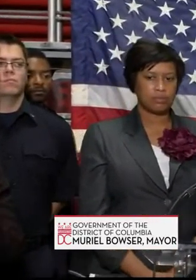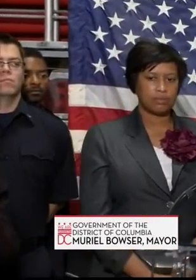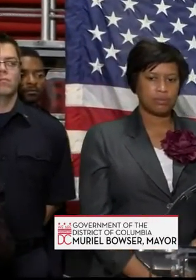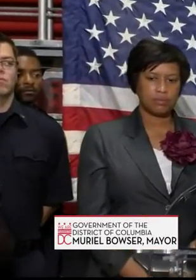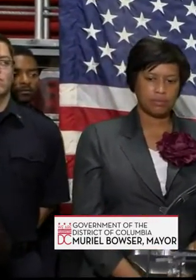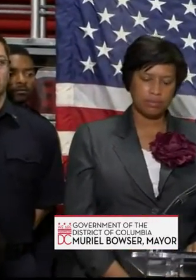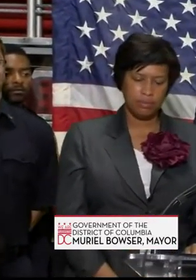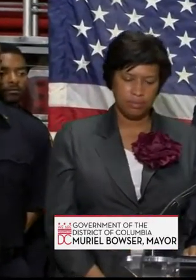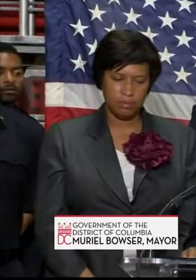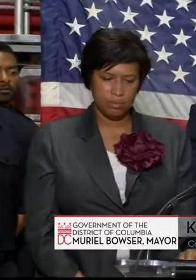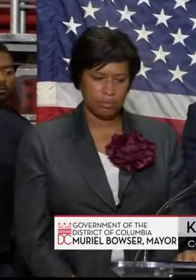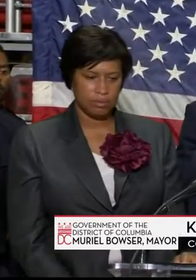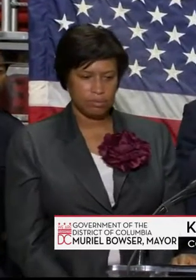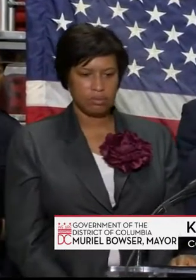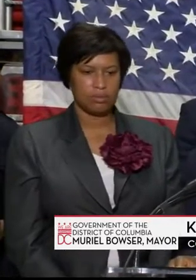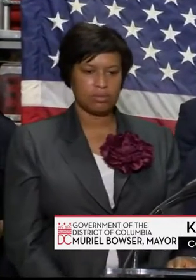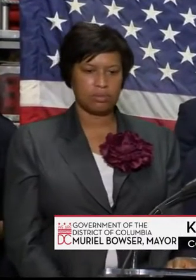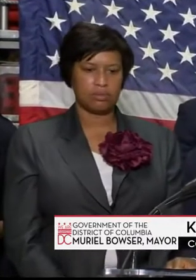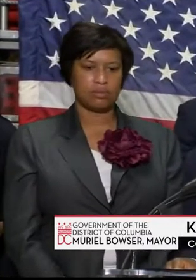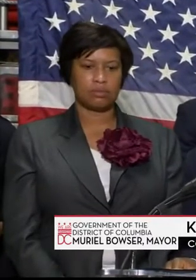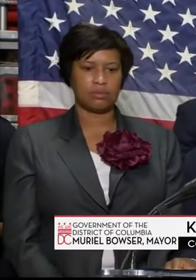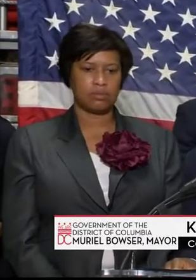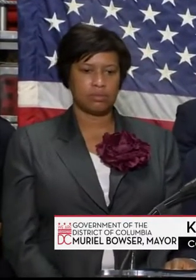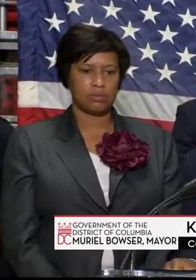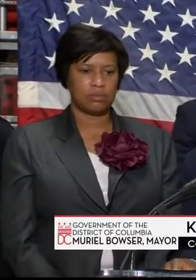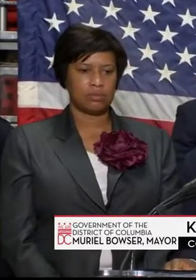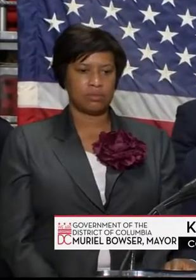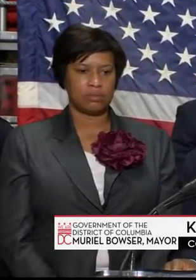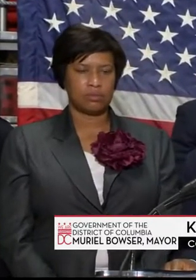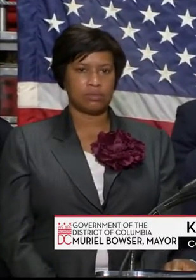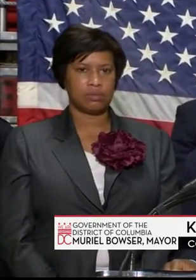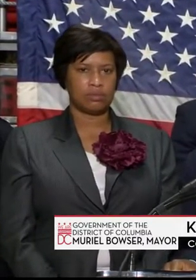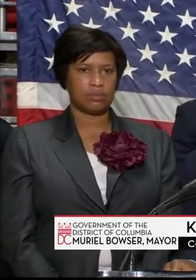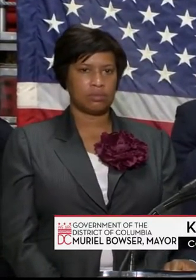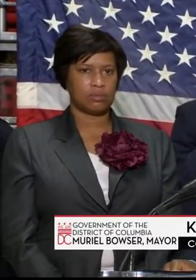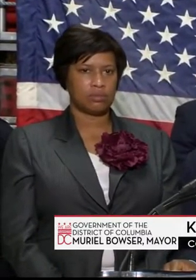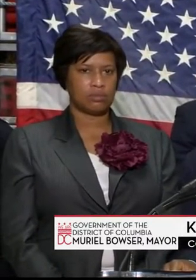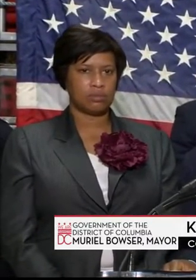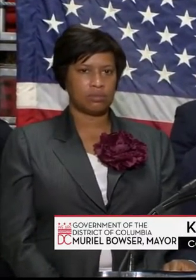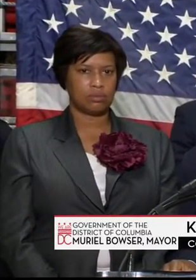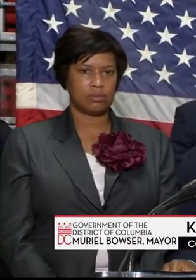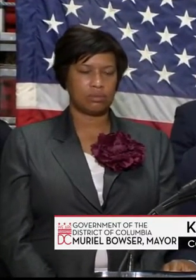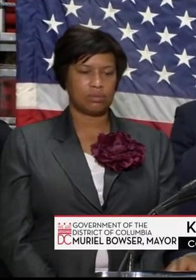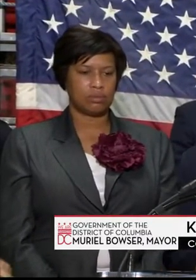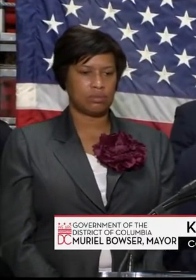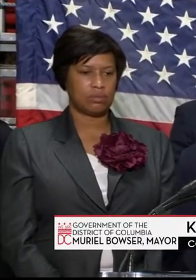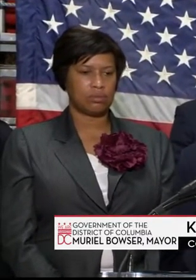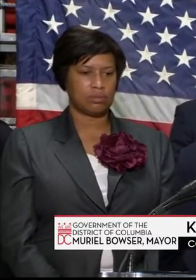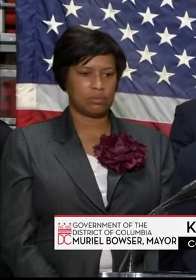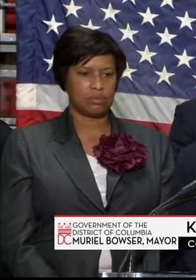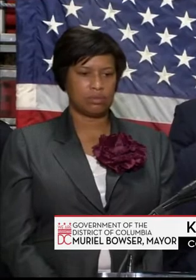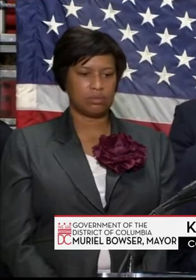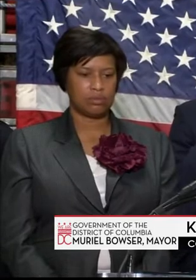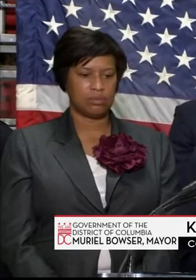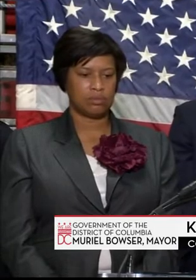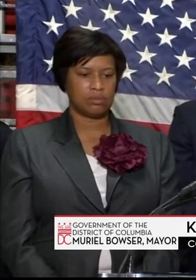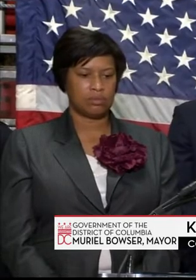COMPENSATED FOR THEIR BRAVE WORK DEFENDING THE DISTRICT, OUR COUNTRY AND OUR IDEALS AND WHEREAS IT IS FULLY RIGHT AND